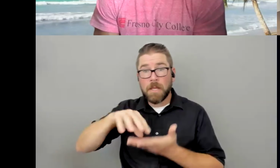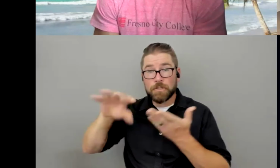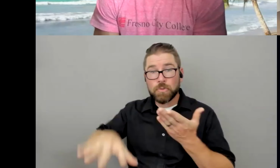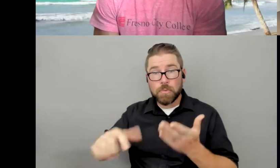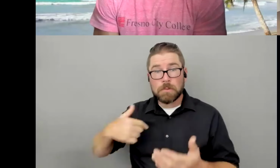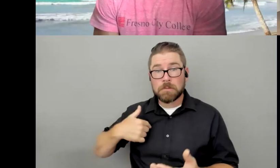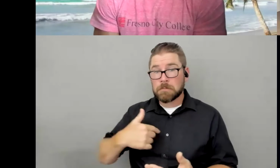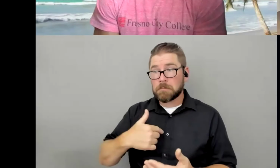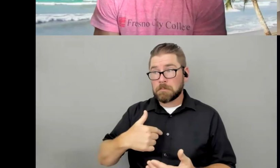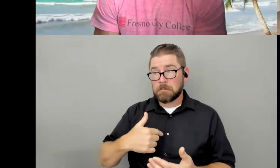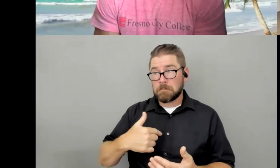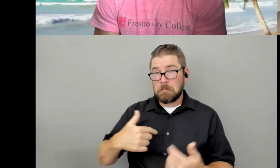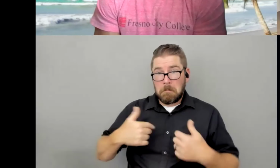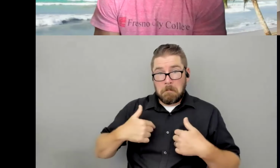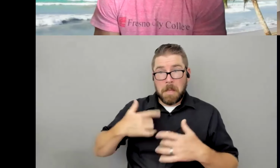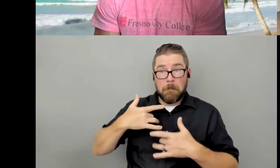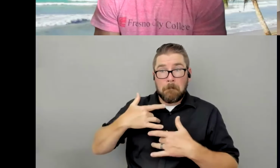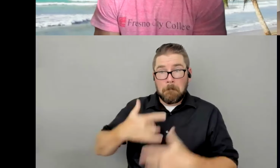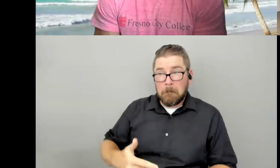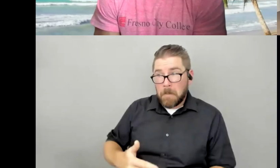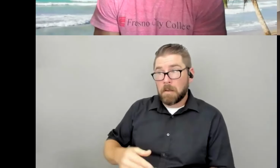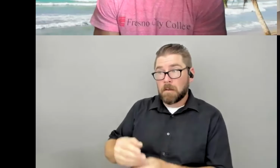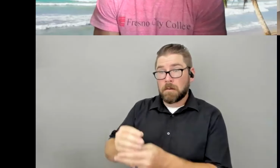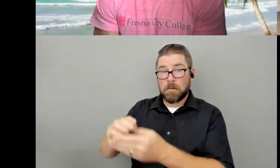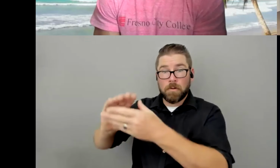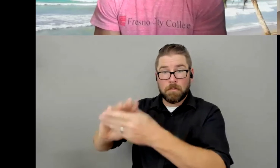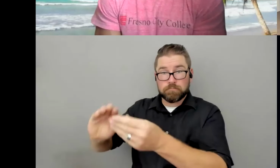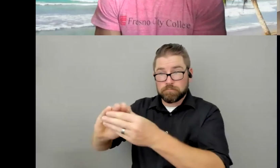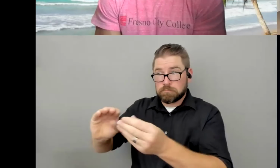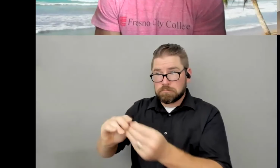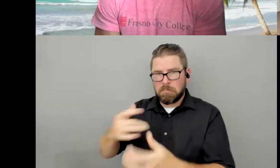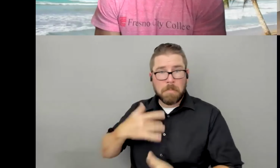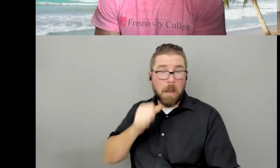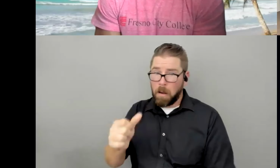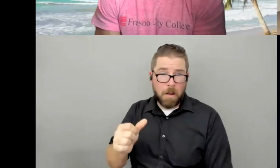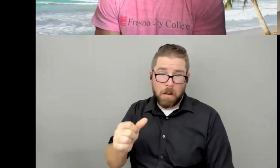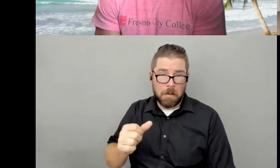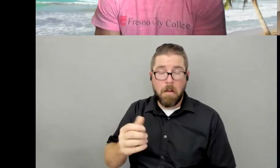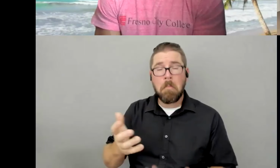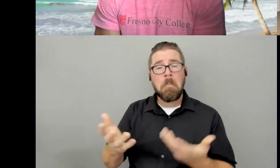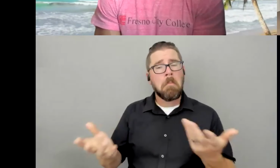So after attending this I'll have it like, what is it called?